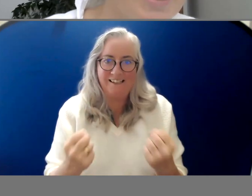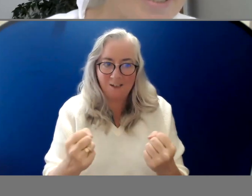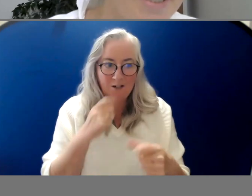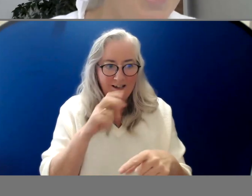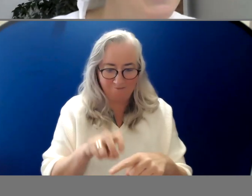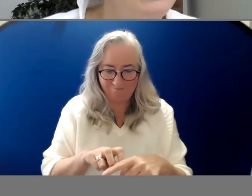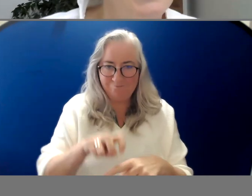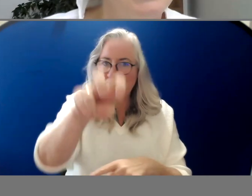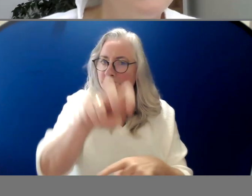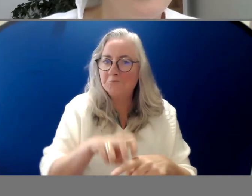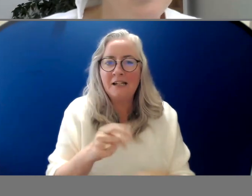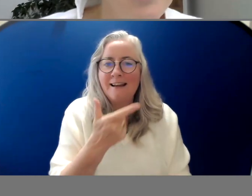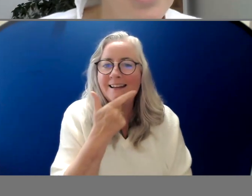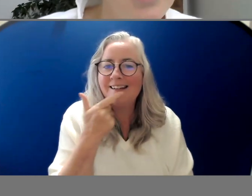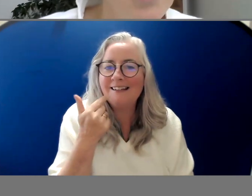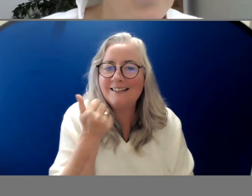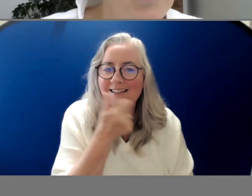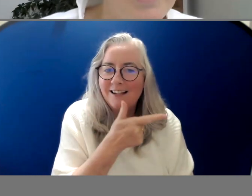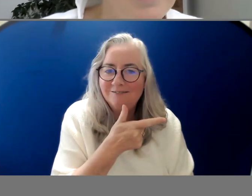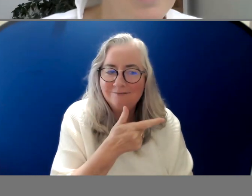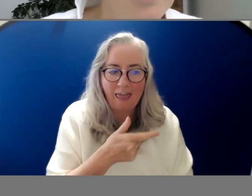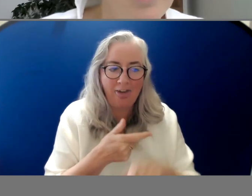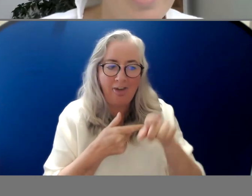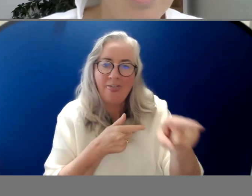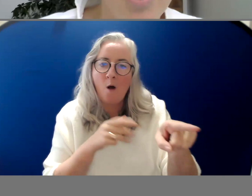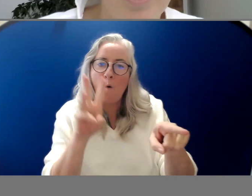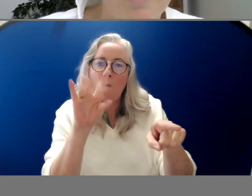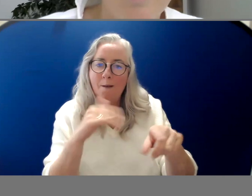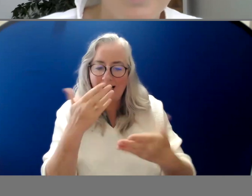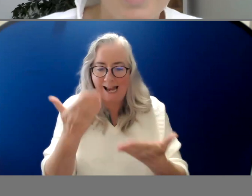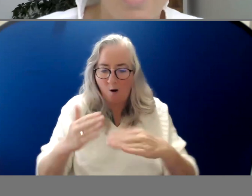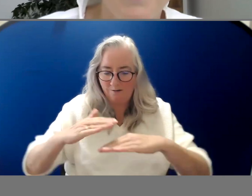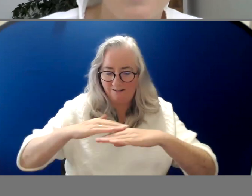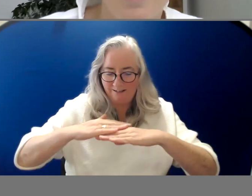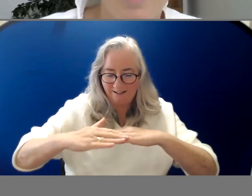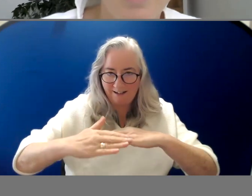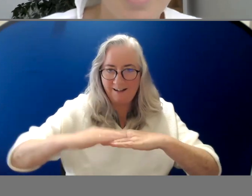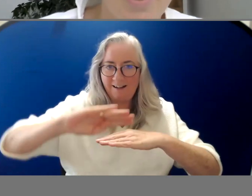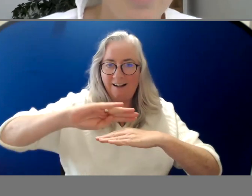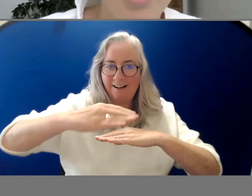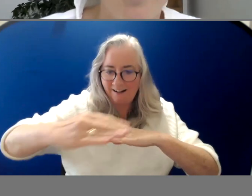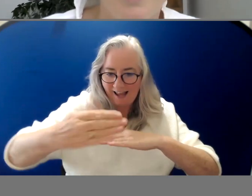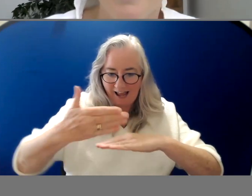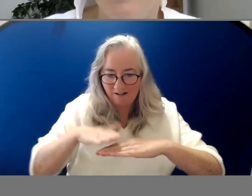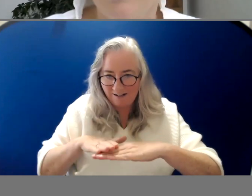great ease and that is very much to do with the rise and going of the steps and the generosity